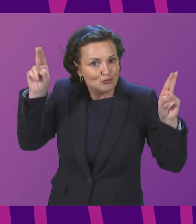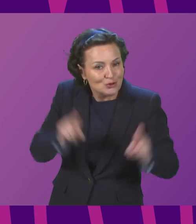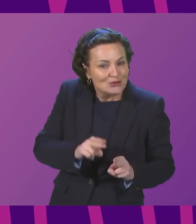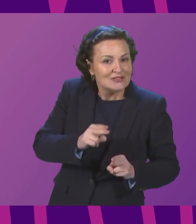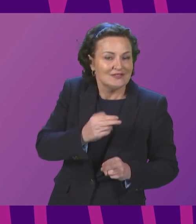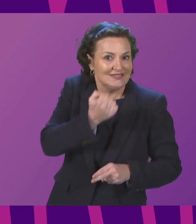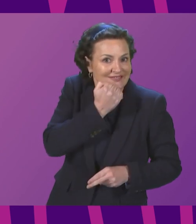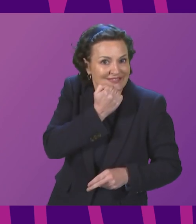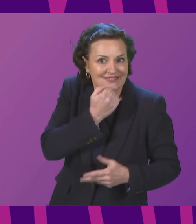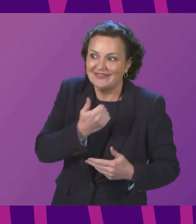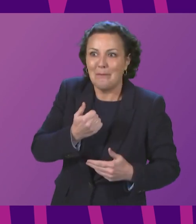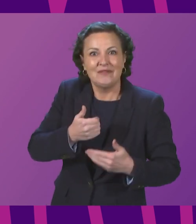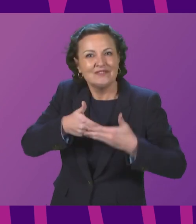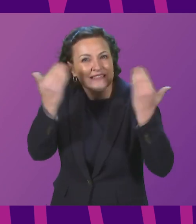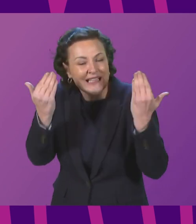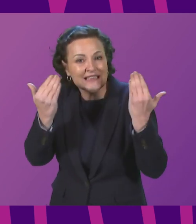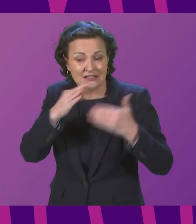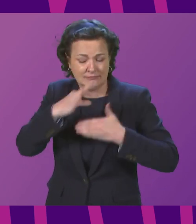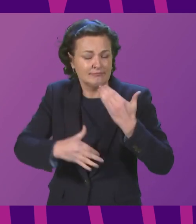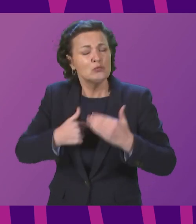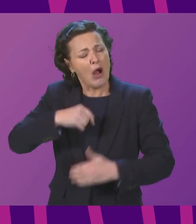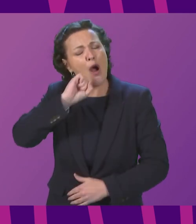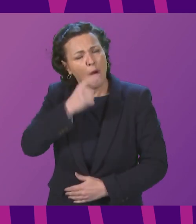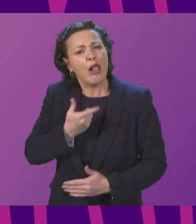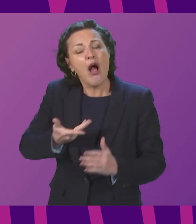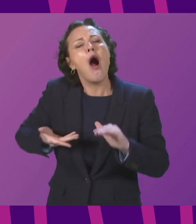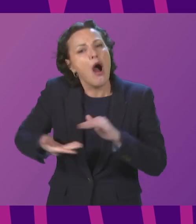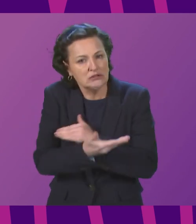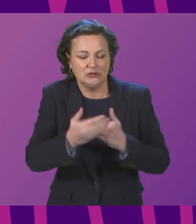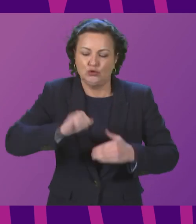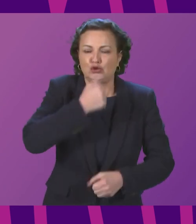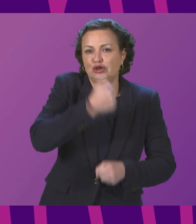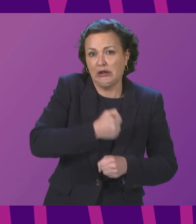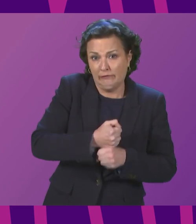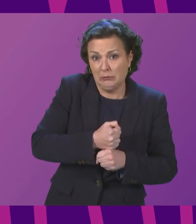to be published, either by Public Health Scotland or the Scottish Government, so that there